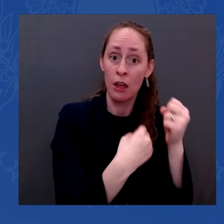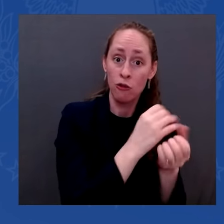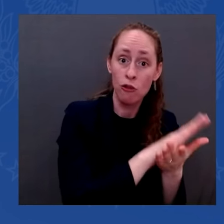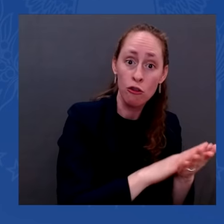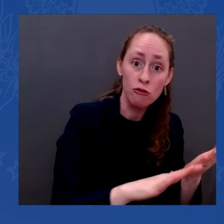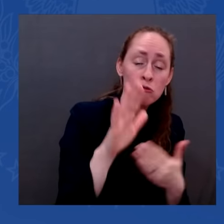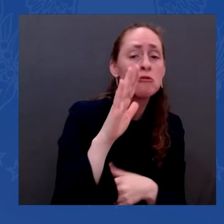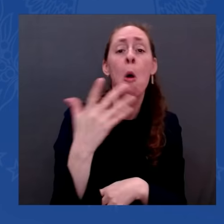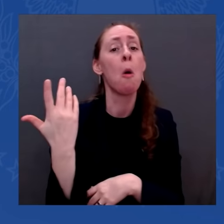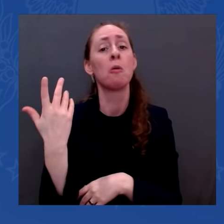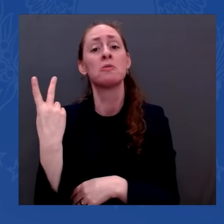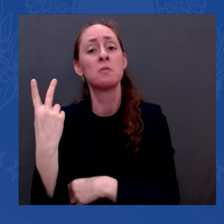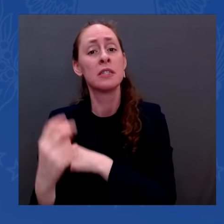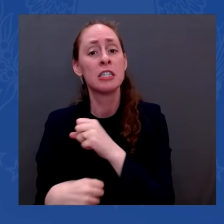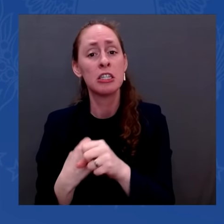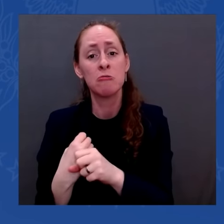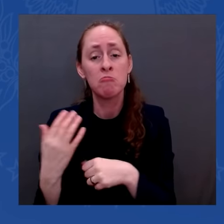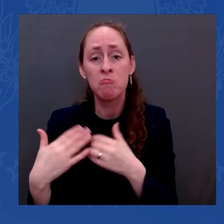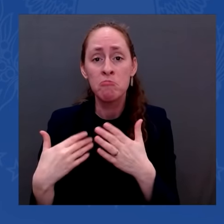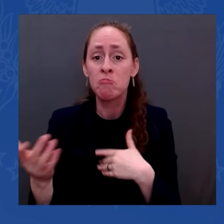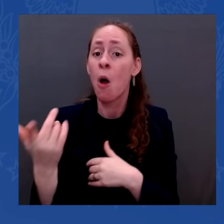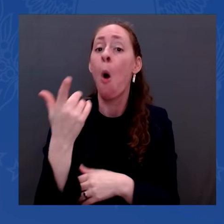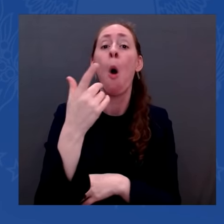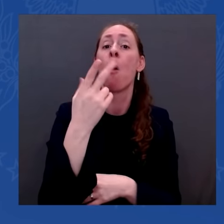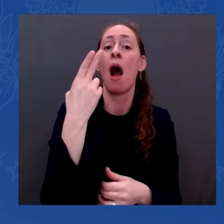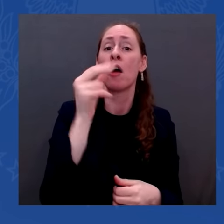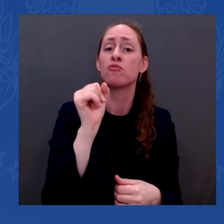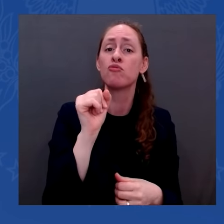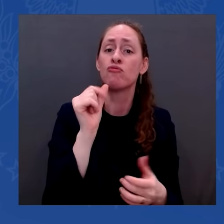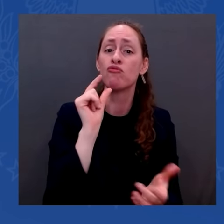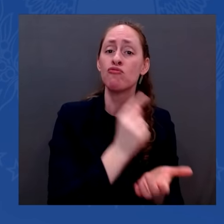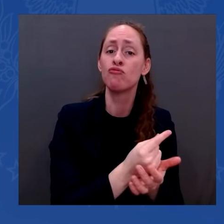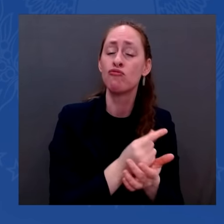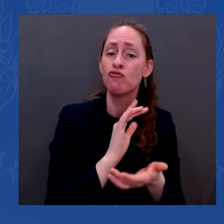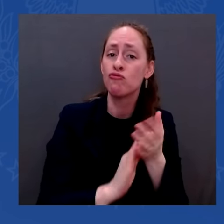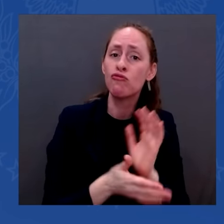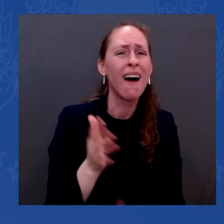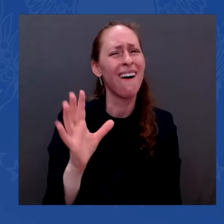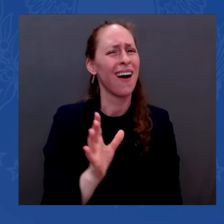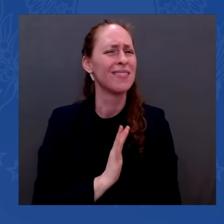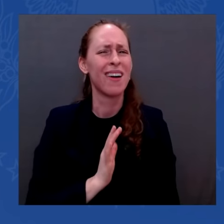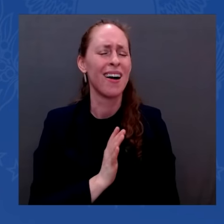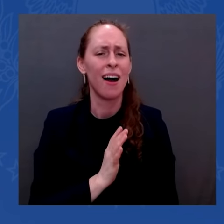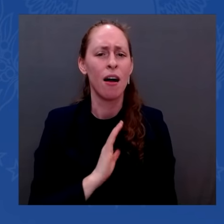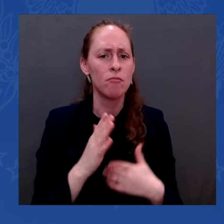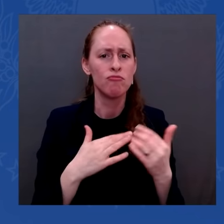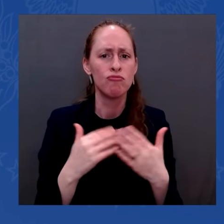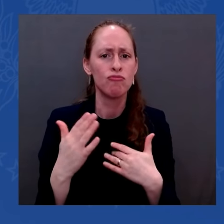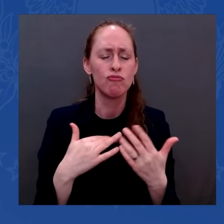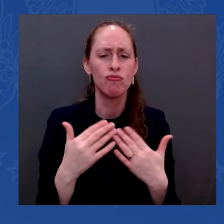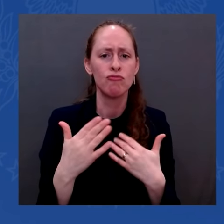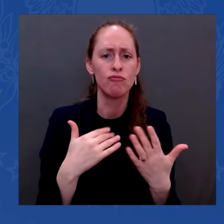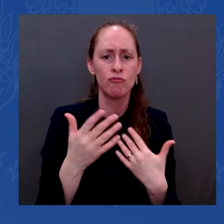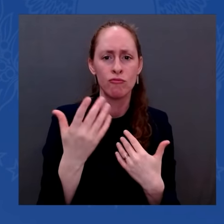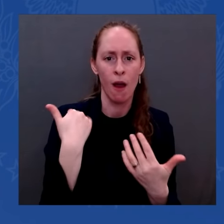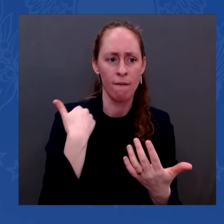we're making sure that we have opportunities for you at our plants in the Imperial Valley. The President: Well, good. Well, we came up with a Bipartisan Infrastructure Bill